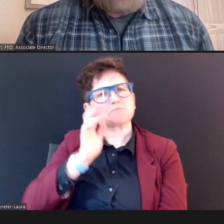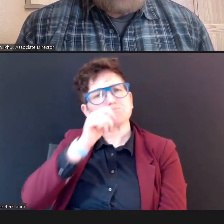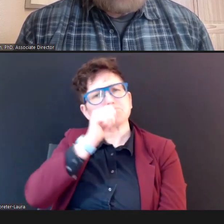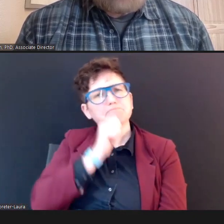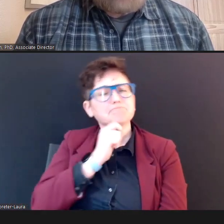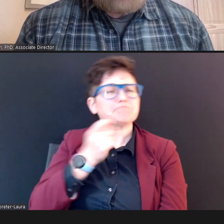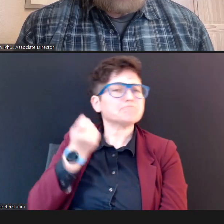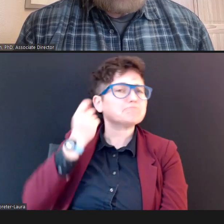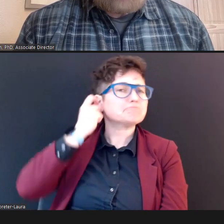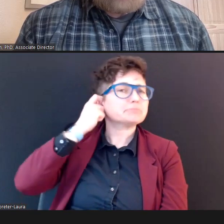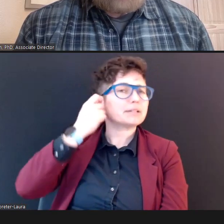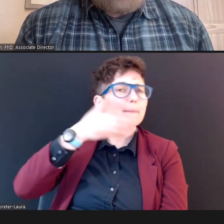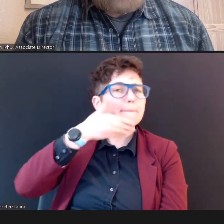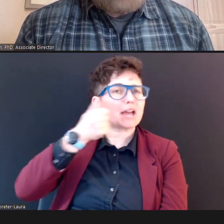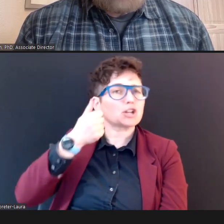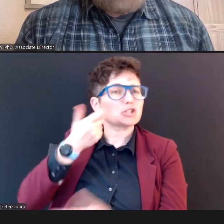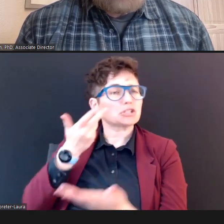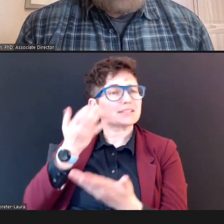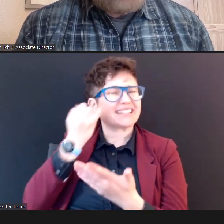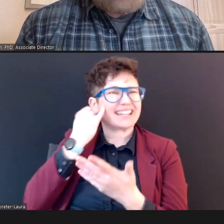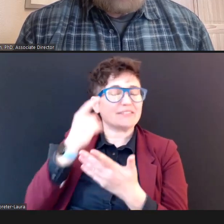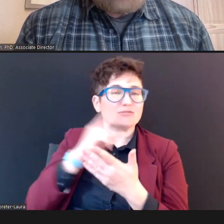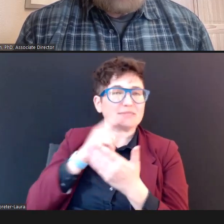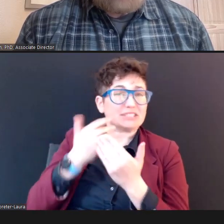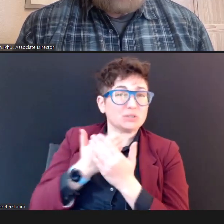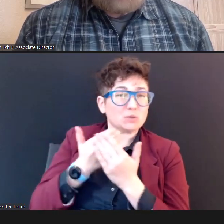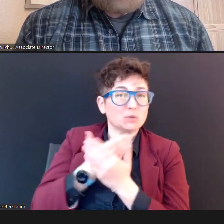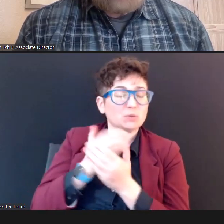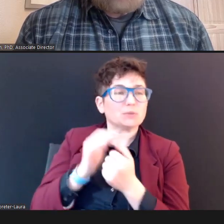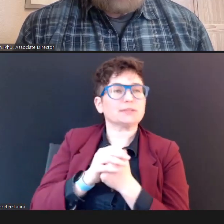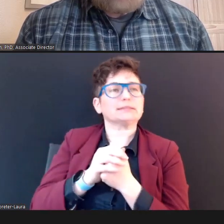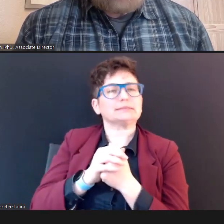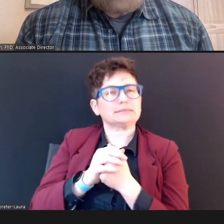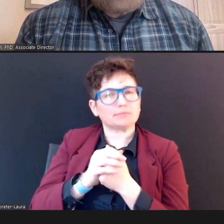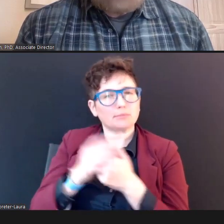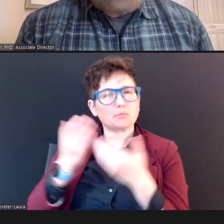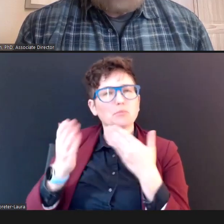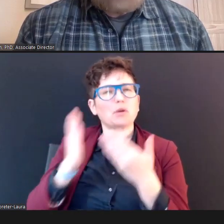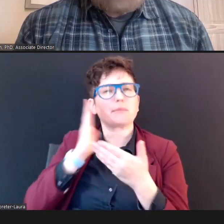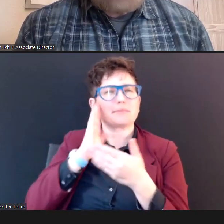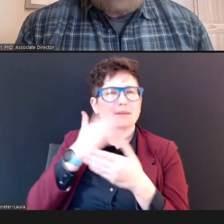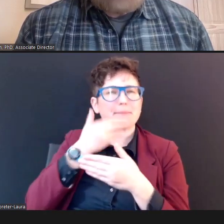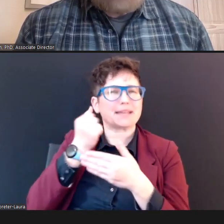better so if you're newer to this I